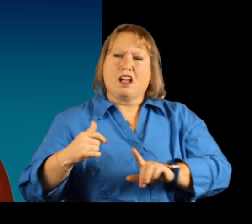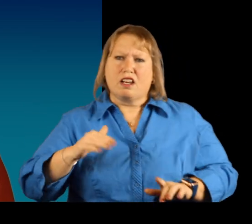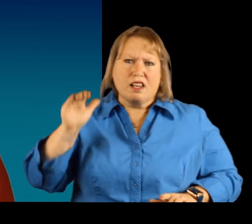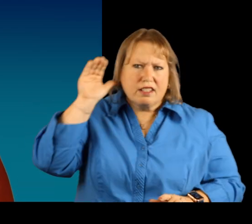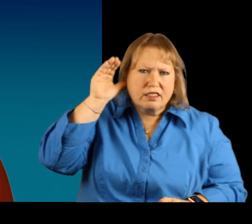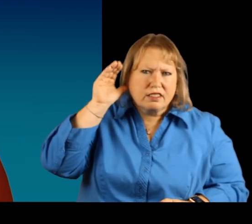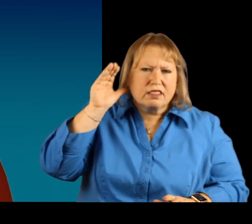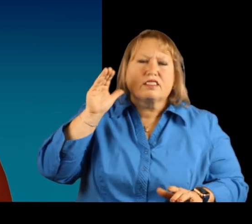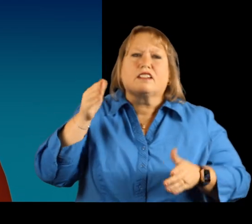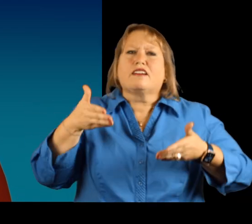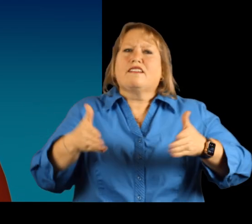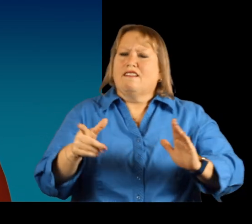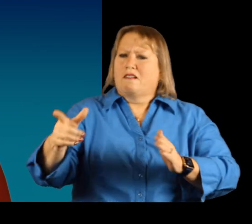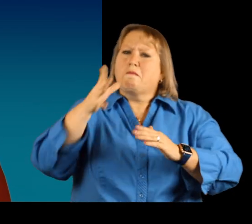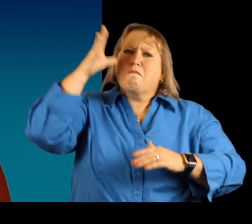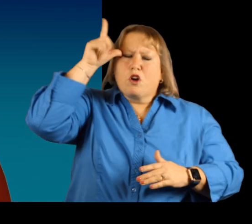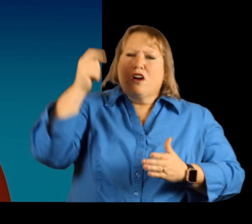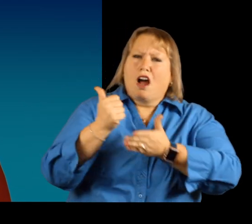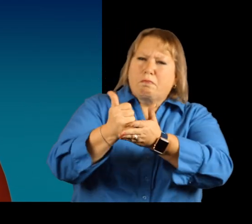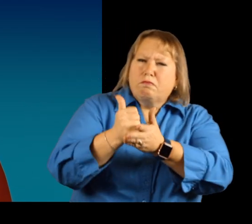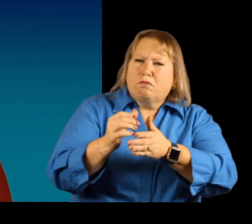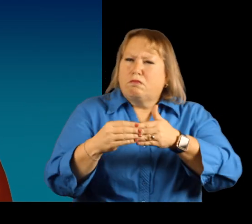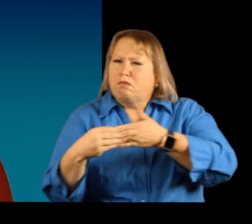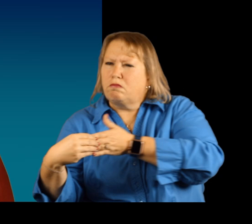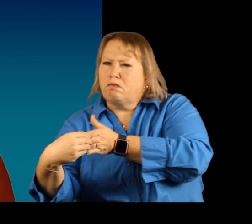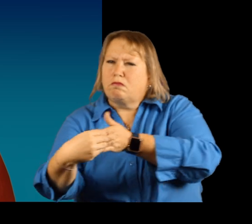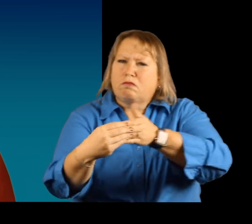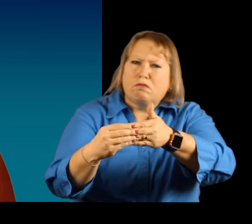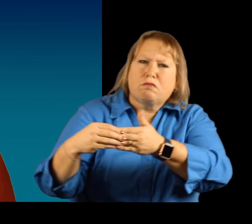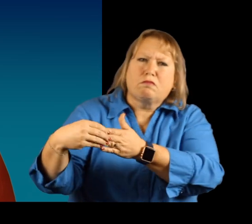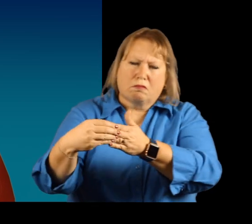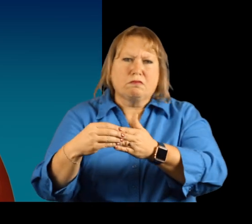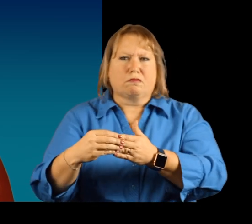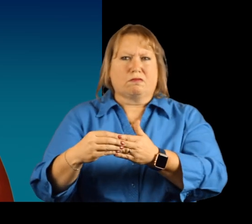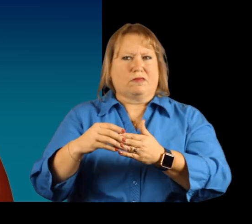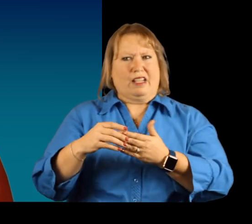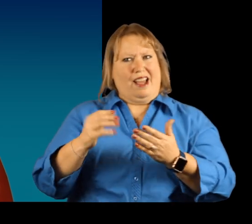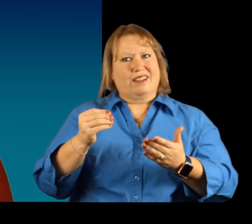allowing the parent to help guide the conversation and direct the service plan.